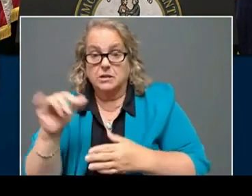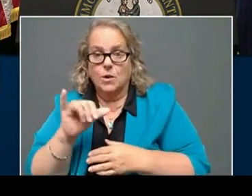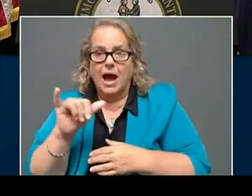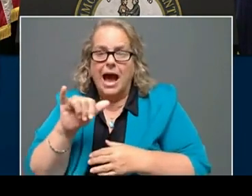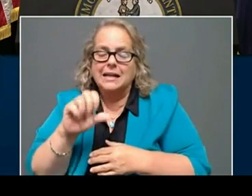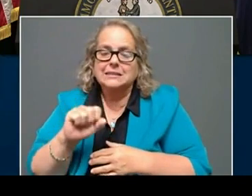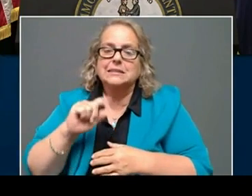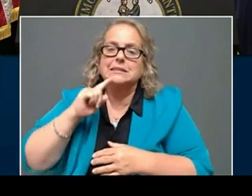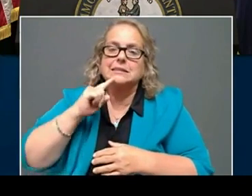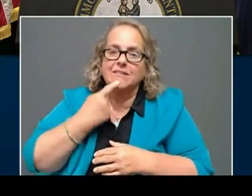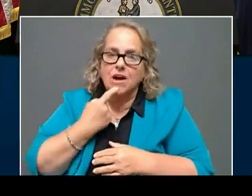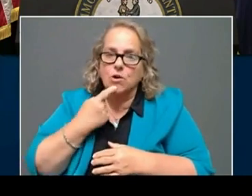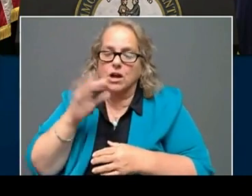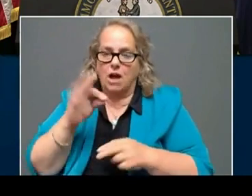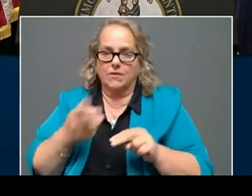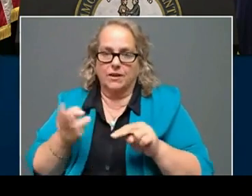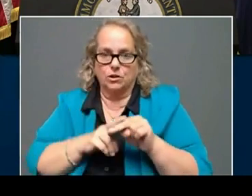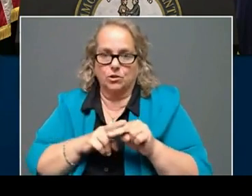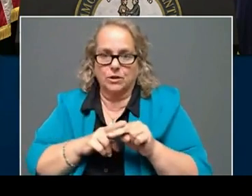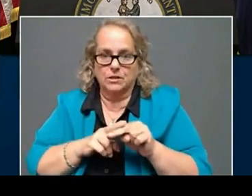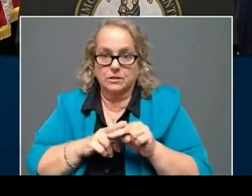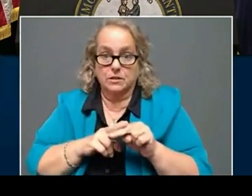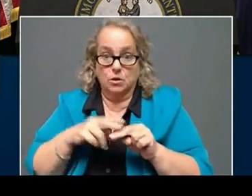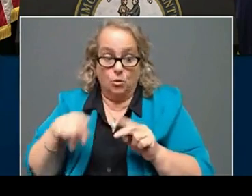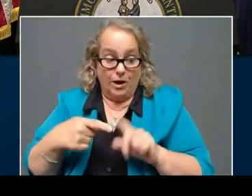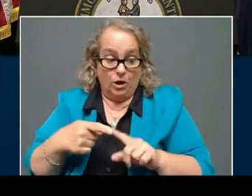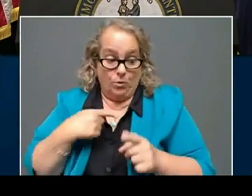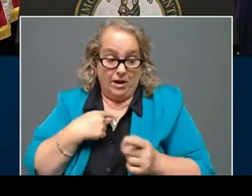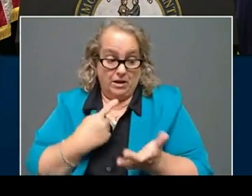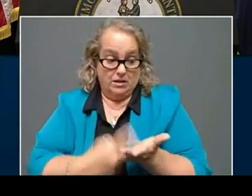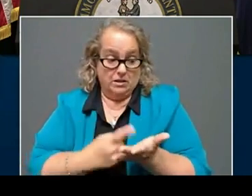the increase. Remember when we talked about growth versus exponential growth